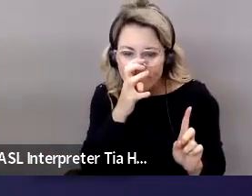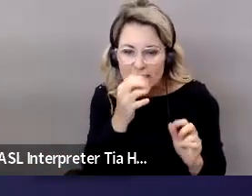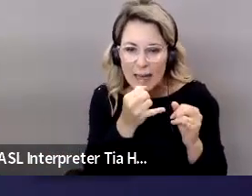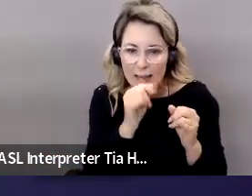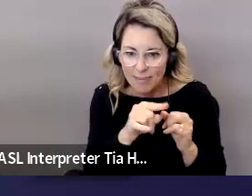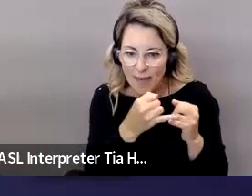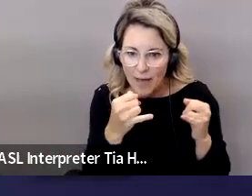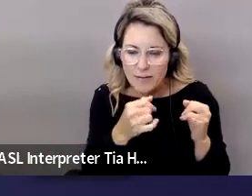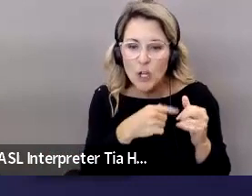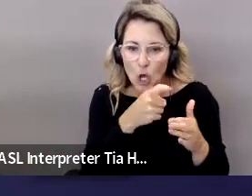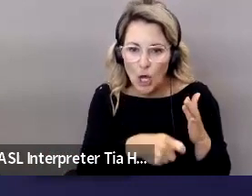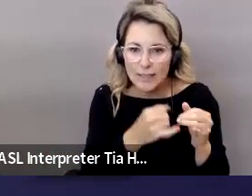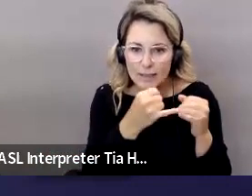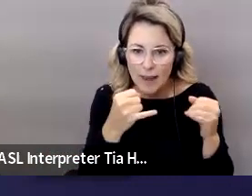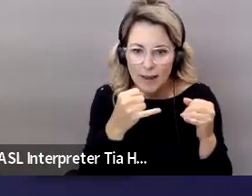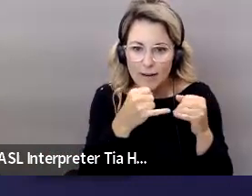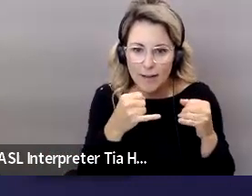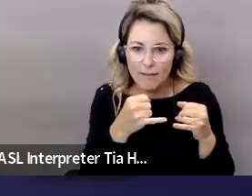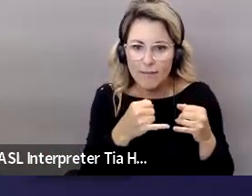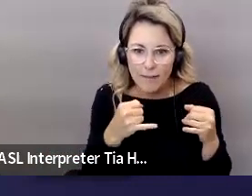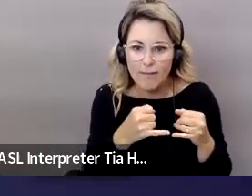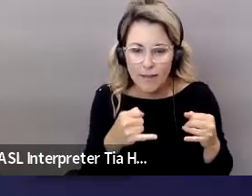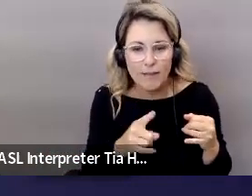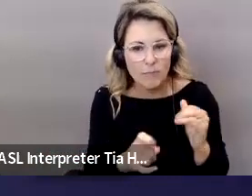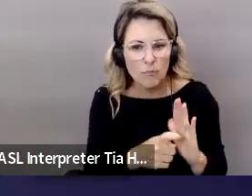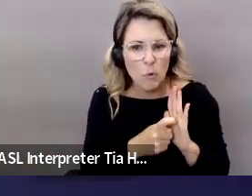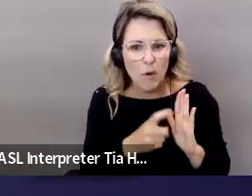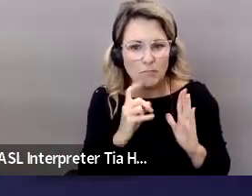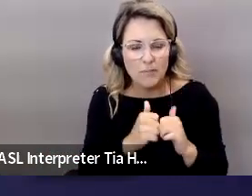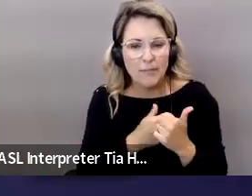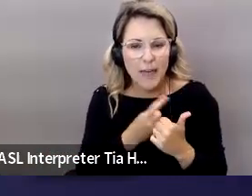those questions. We're going to talk about that later in, I guess I'm jumping ahead down to the